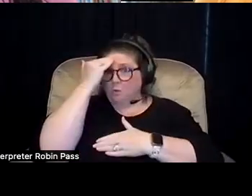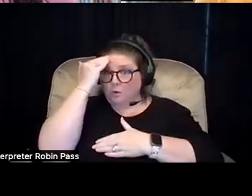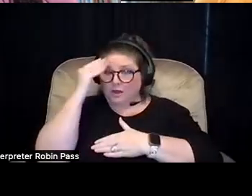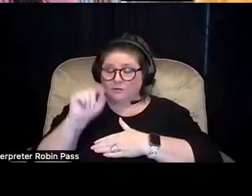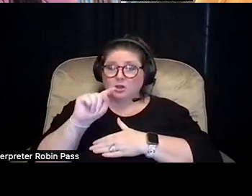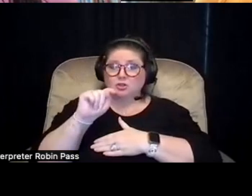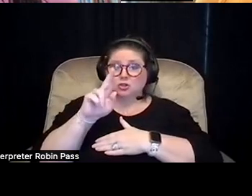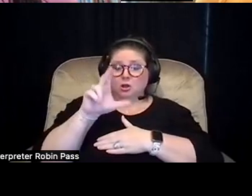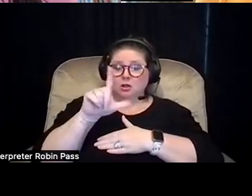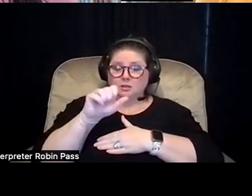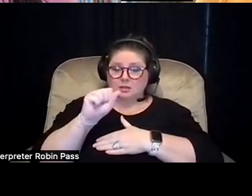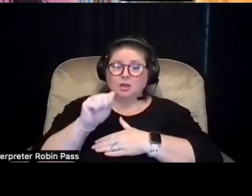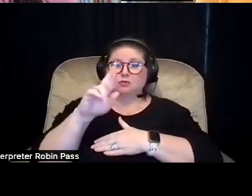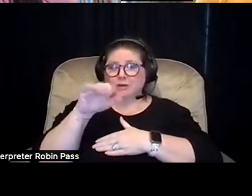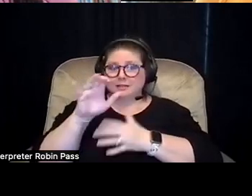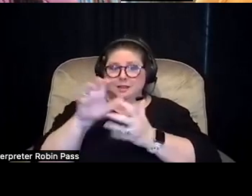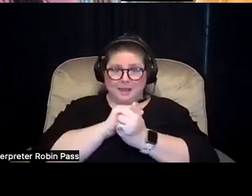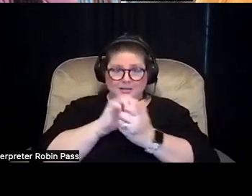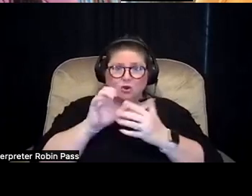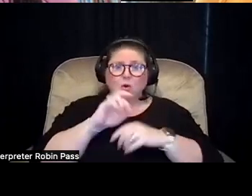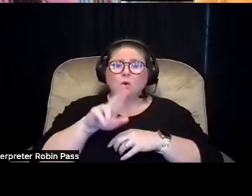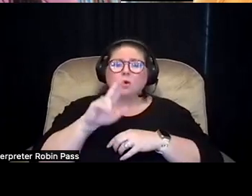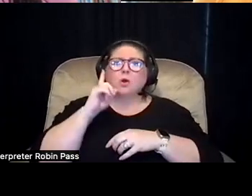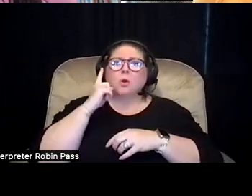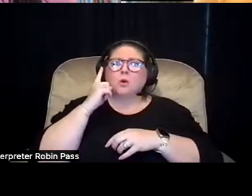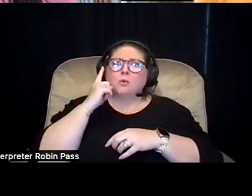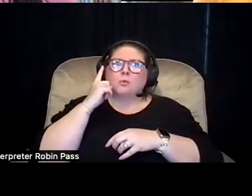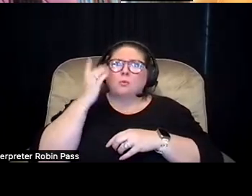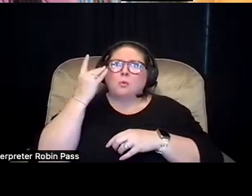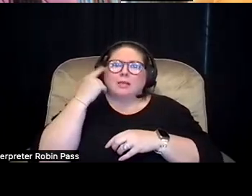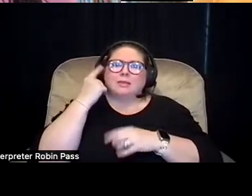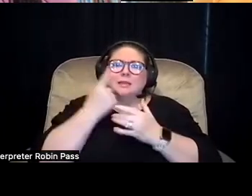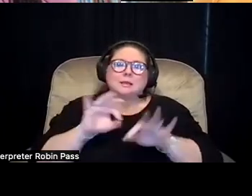or why they think this is such an important story to talk about so i'm going to ask cassandra first